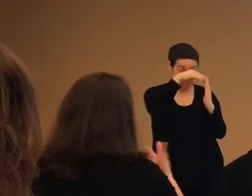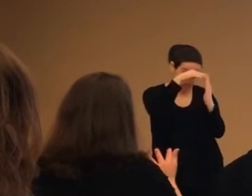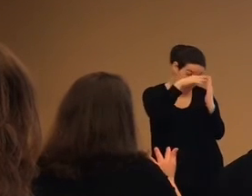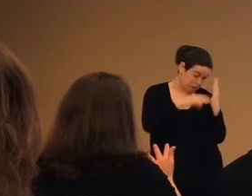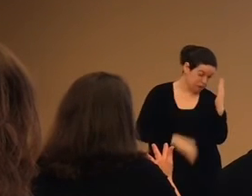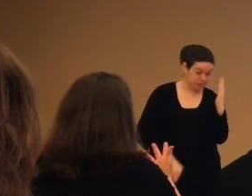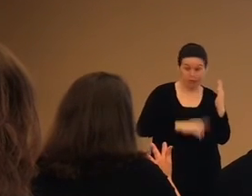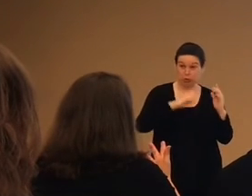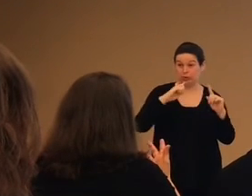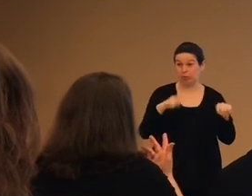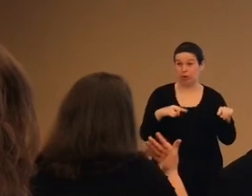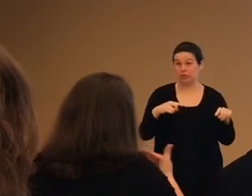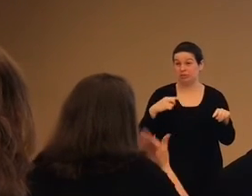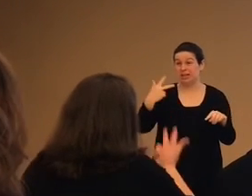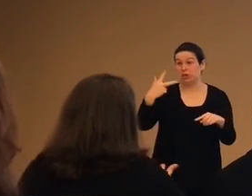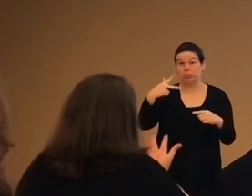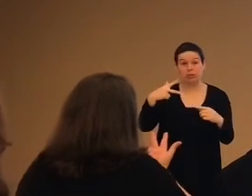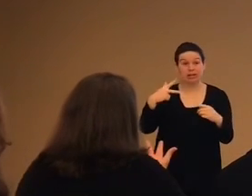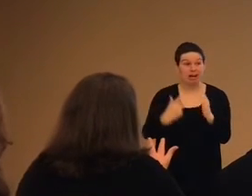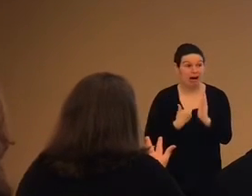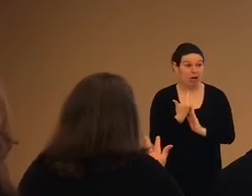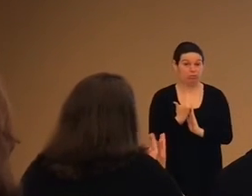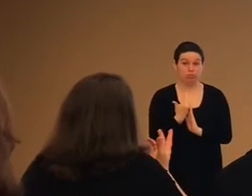almost three hours, but with a lot of amazing information about